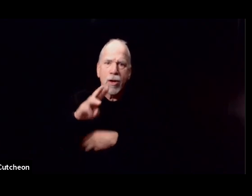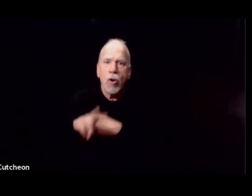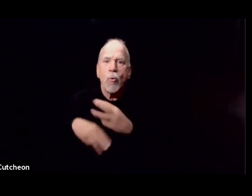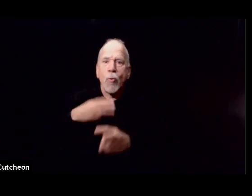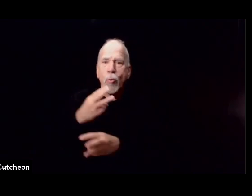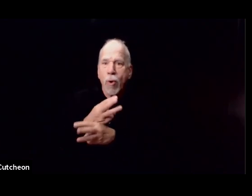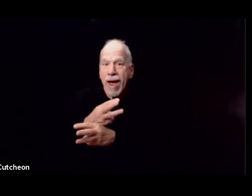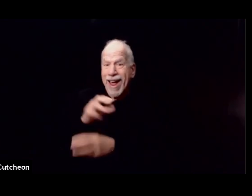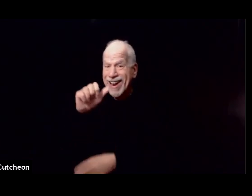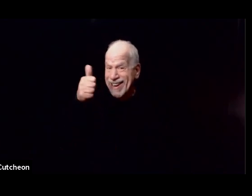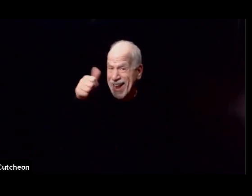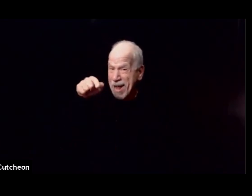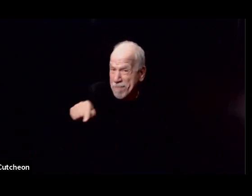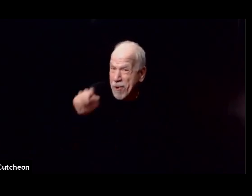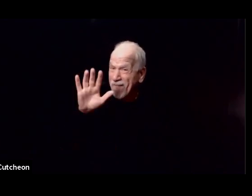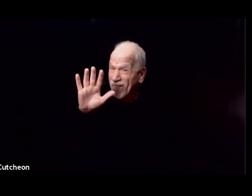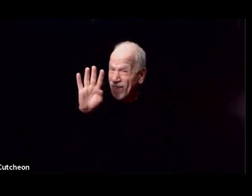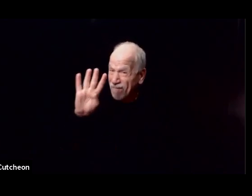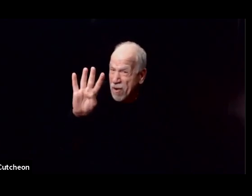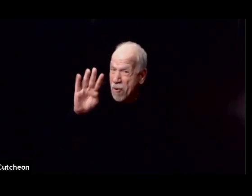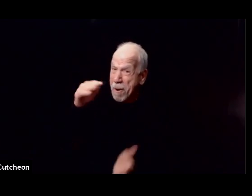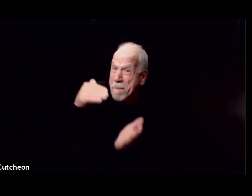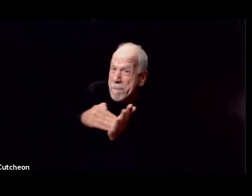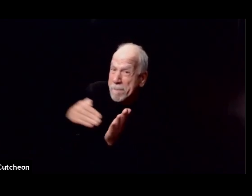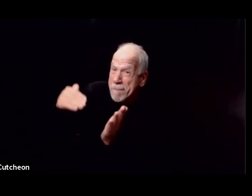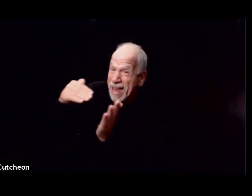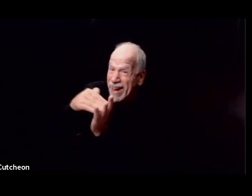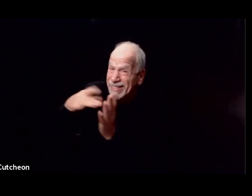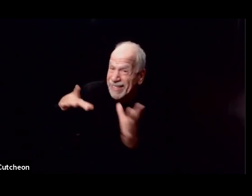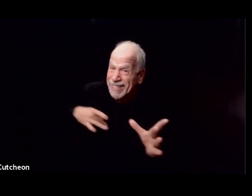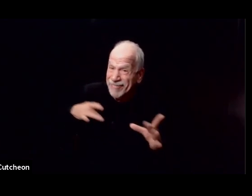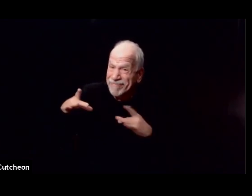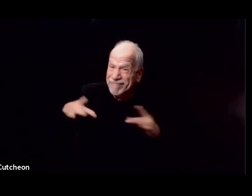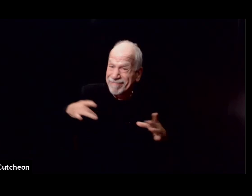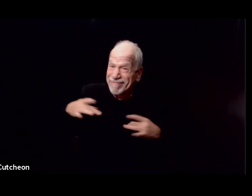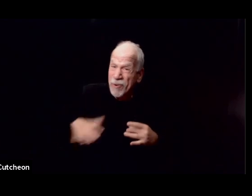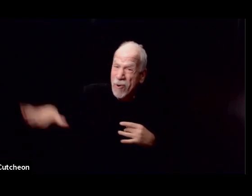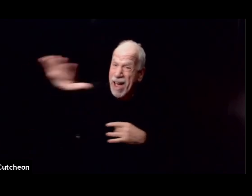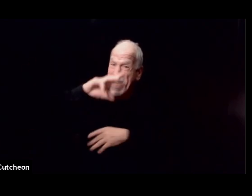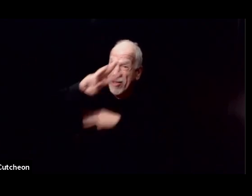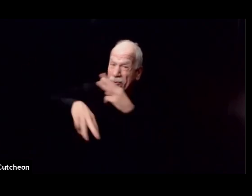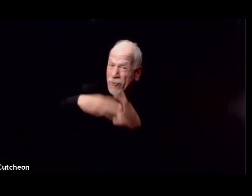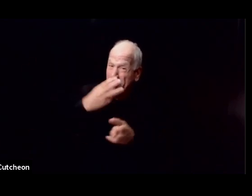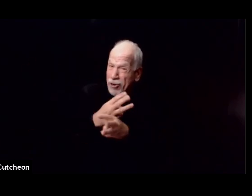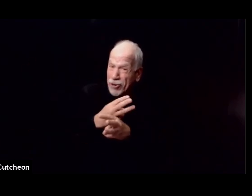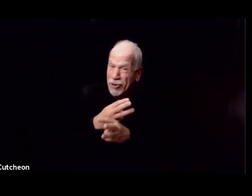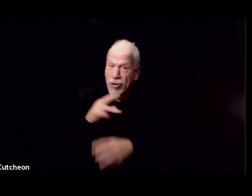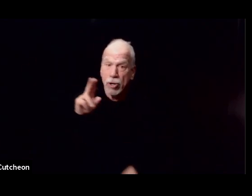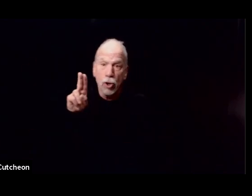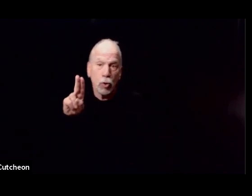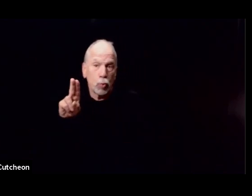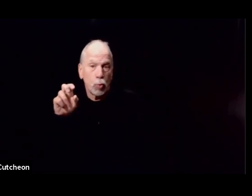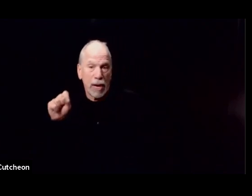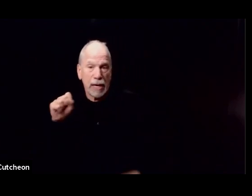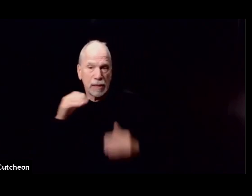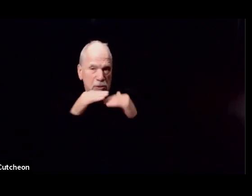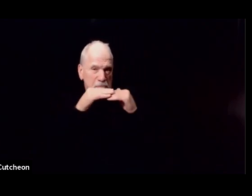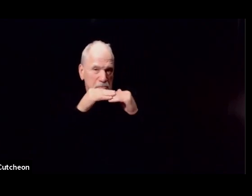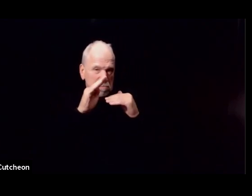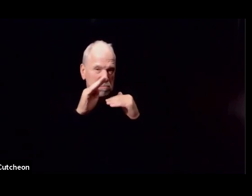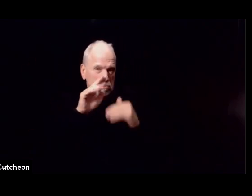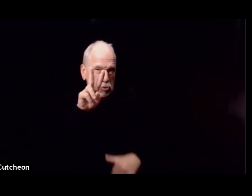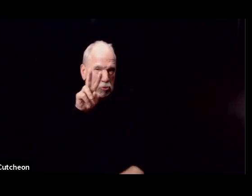thousand deaths. In the United States we are now above 2.6 million cases and 127 thousand